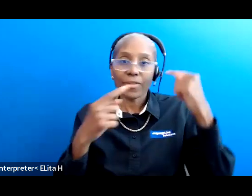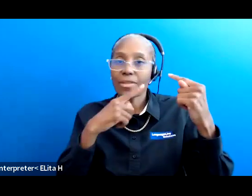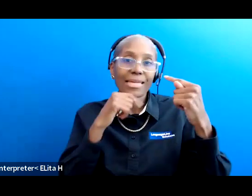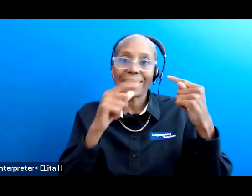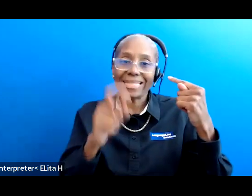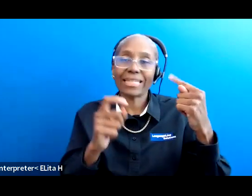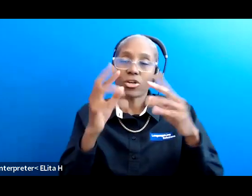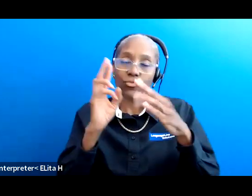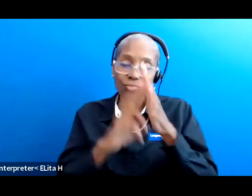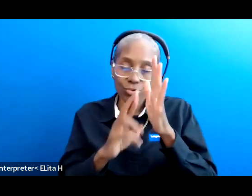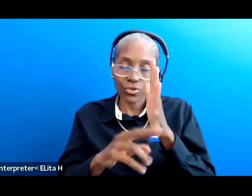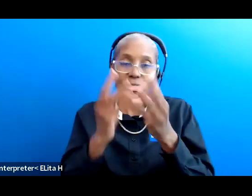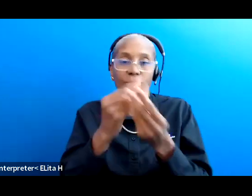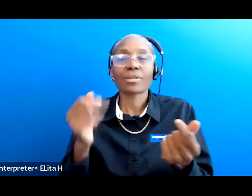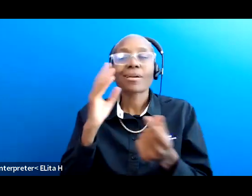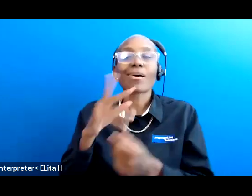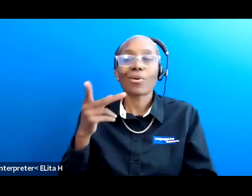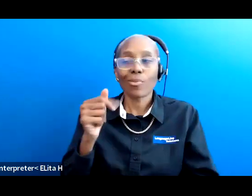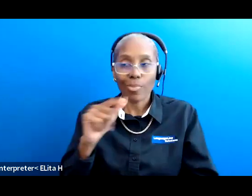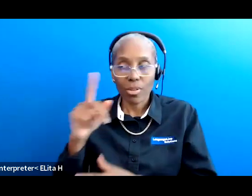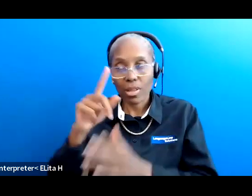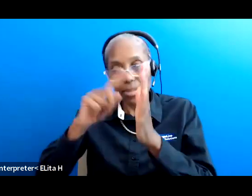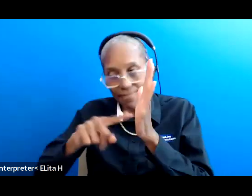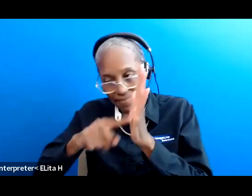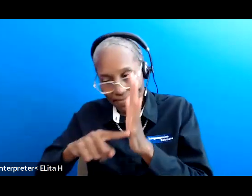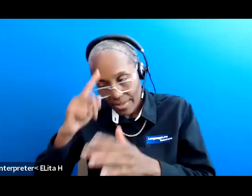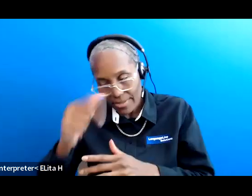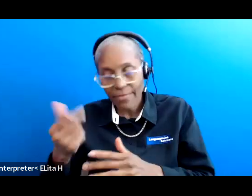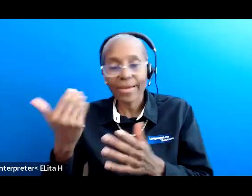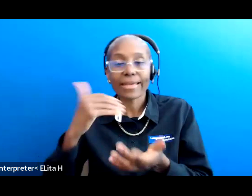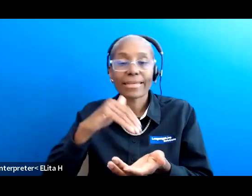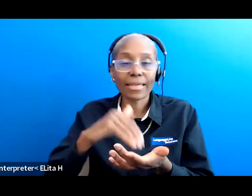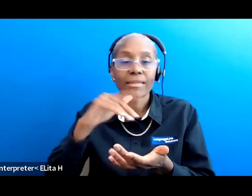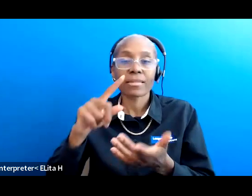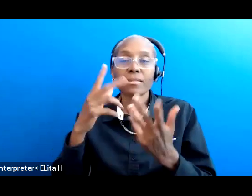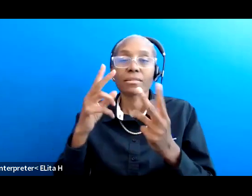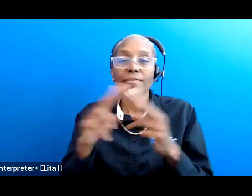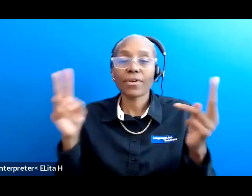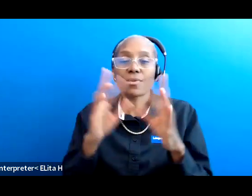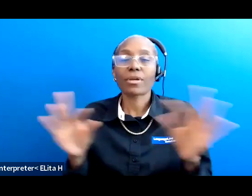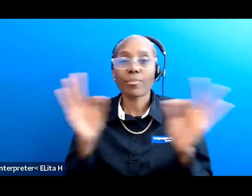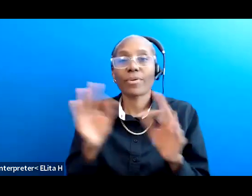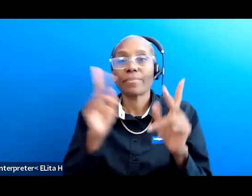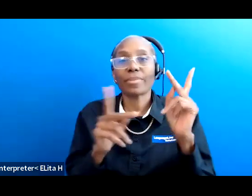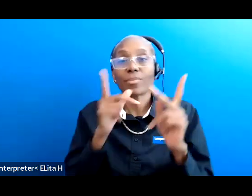And I know Paul has been doing a lot of research on his own. And again, this is so important for people in the community.